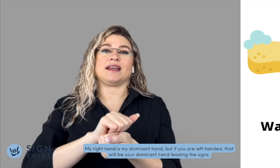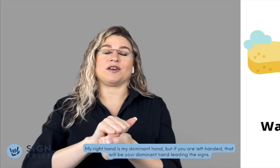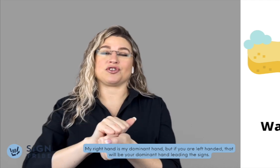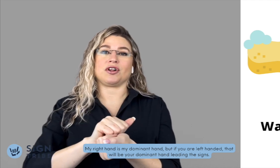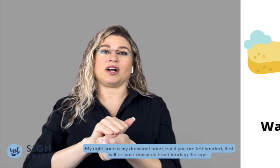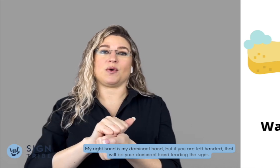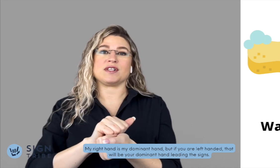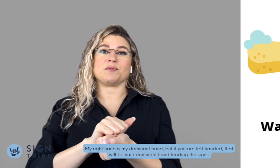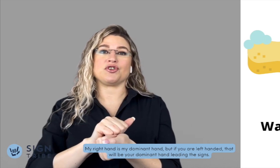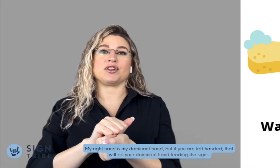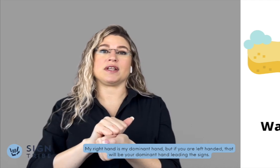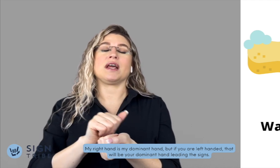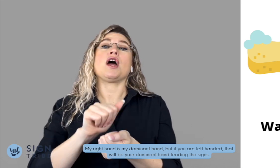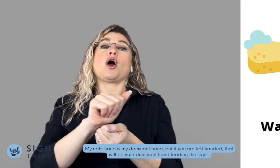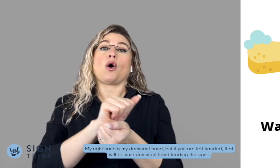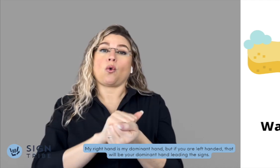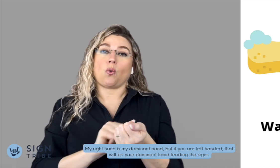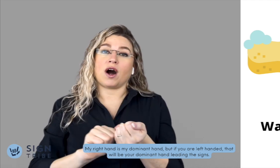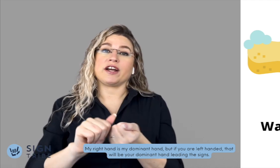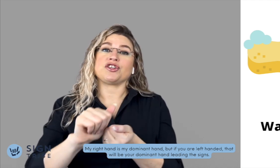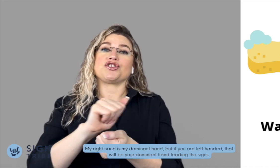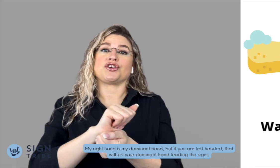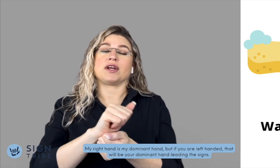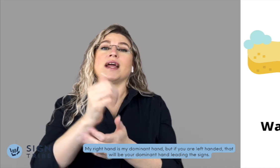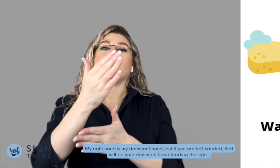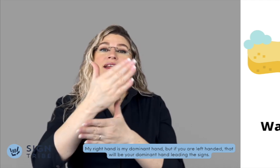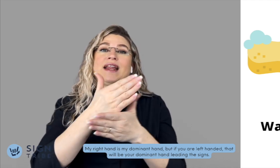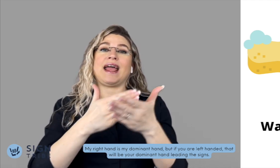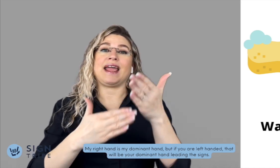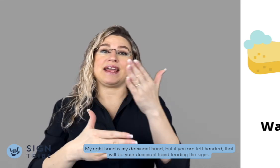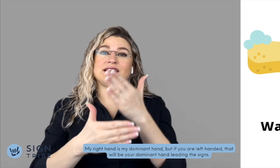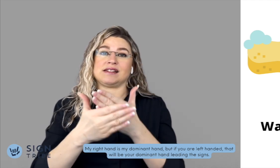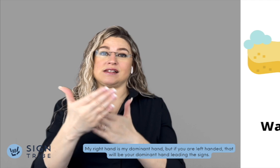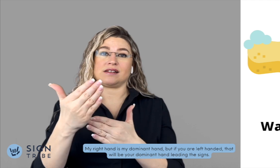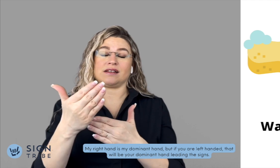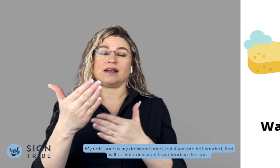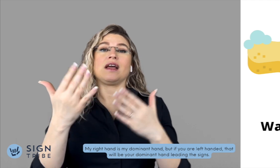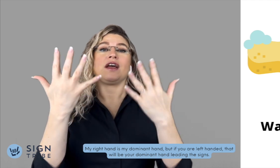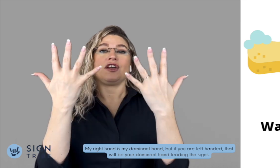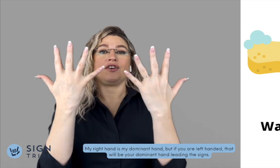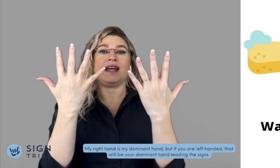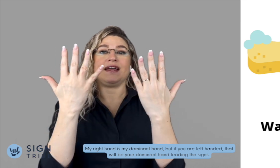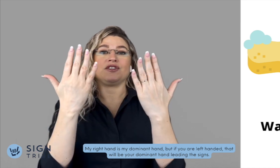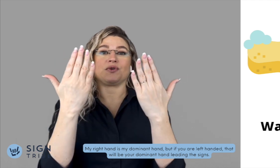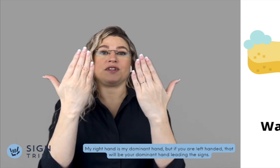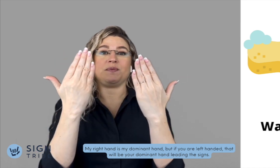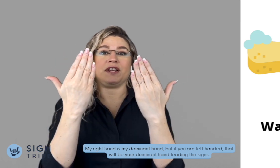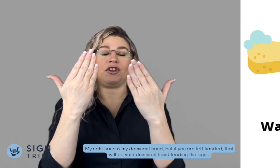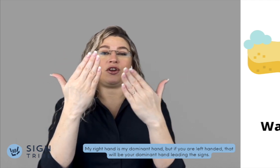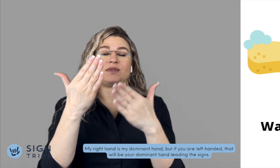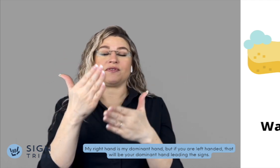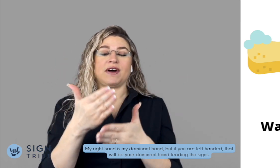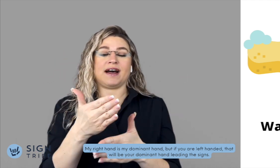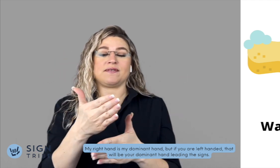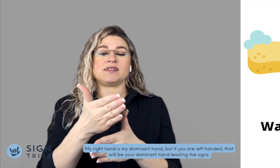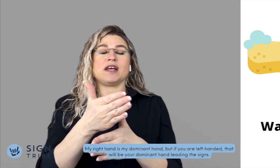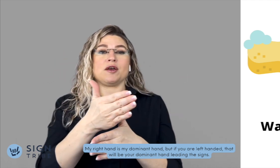counterclockwise motion. Wash, and then hands. Your hands are going to be in closed fives,